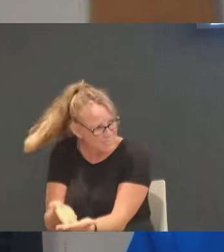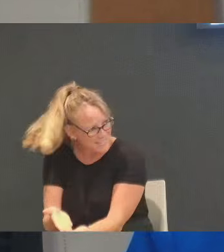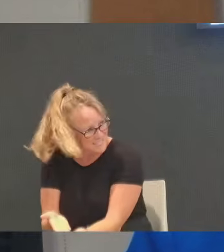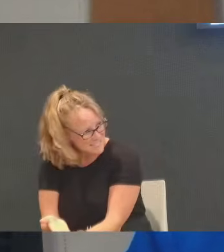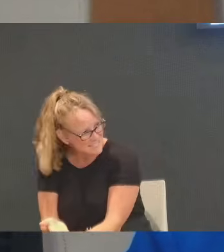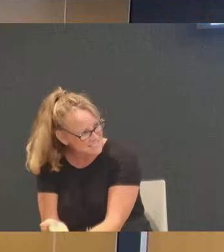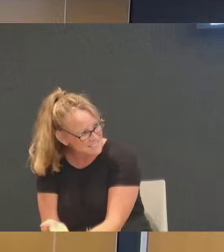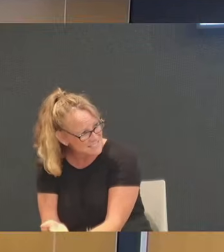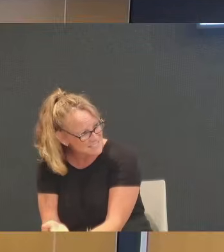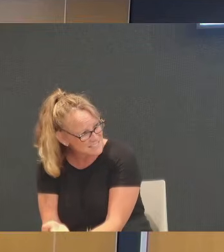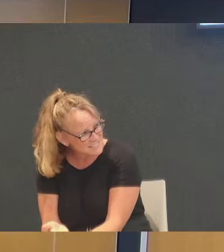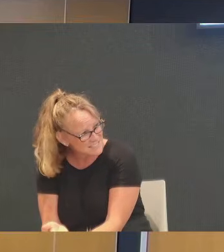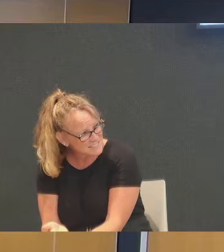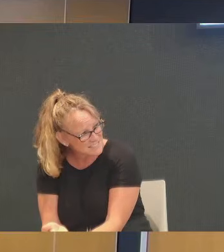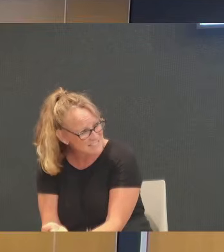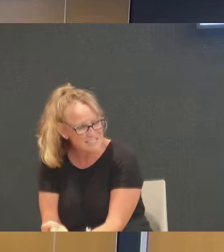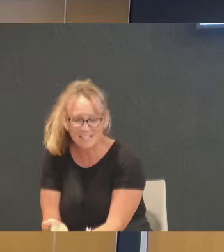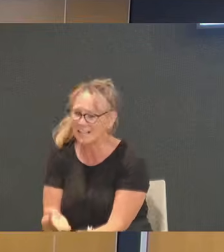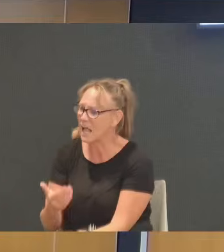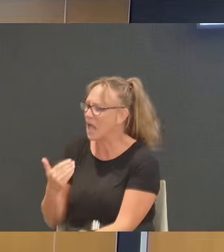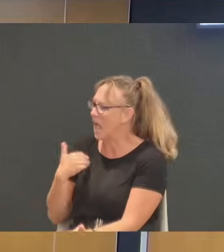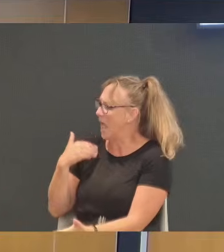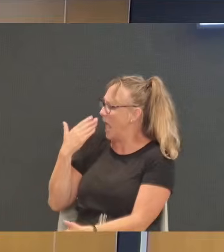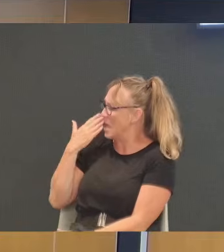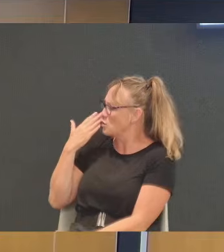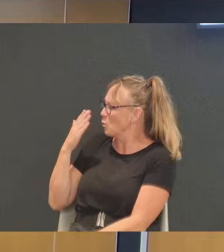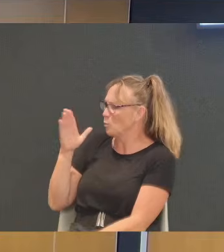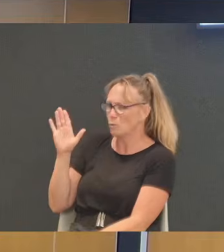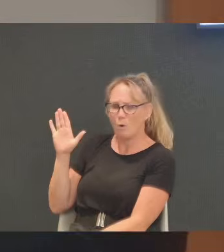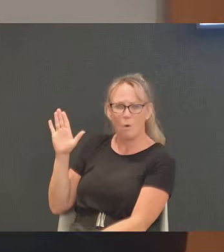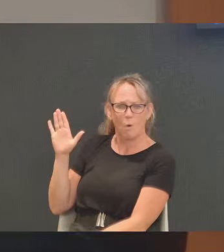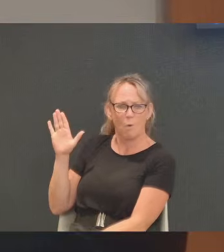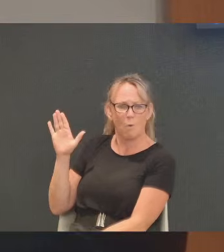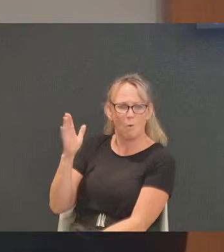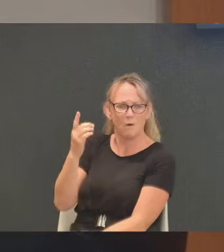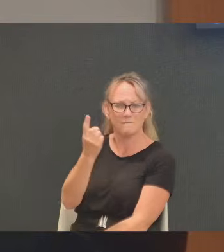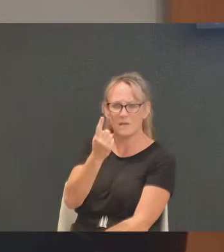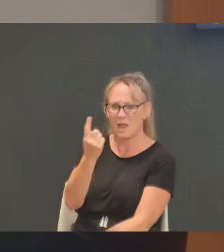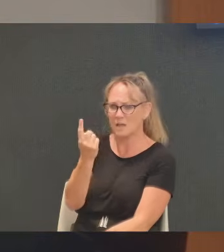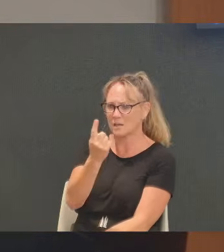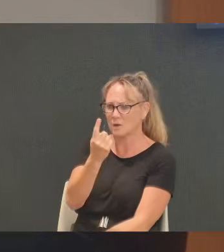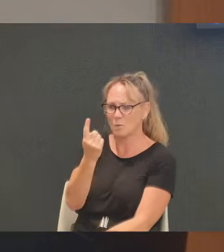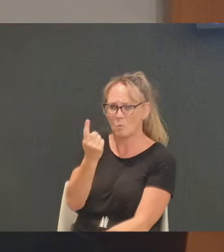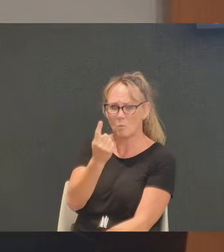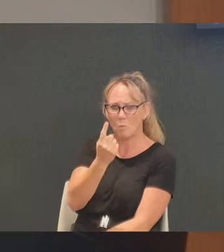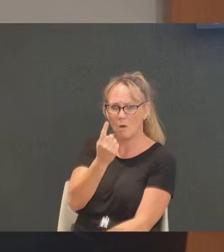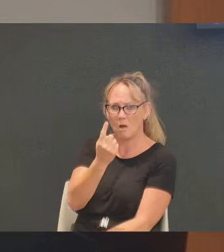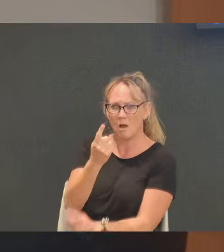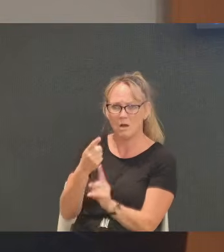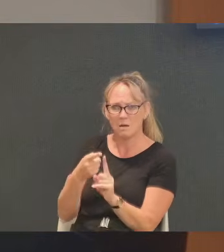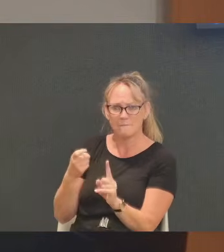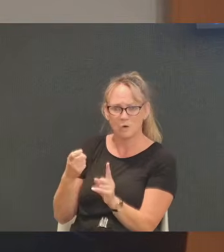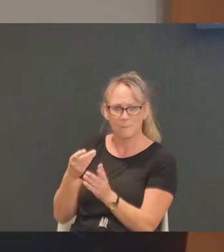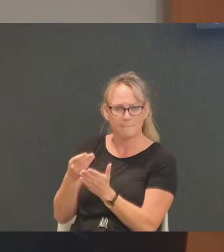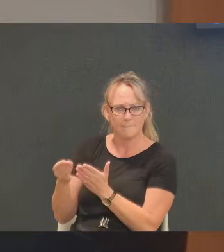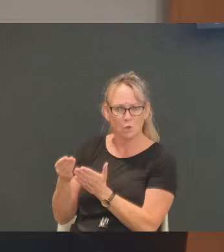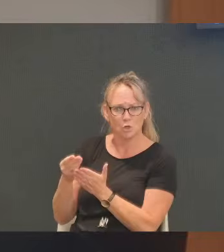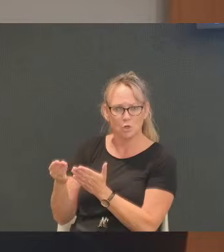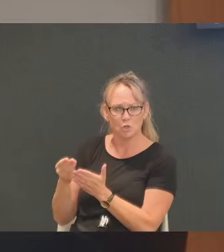and I don't I don't know if we have anyone from purchasing online listening. Do we do? So,